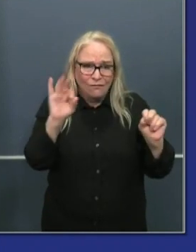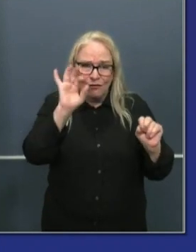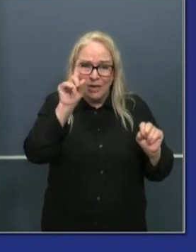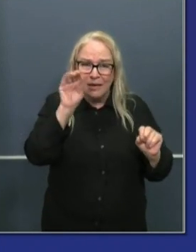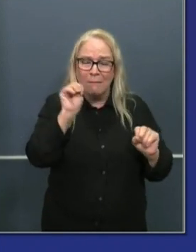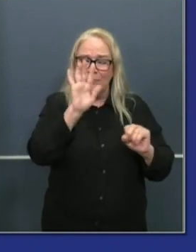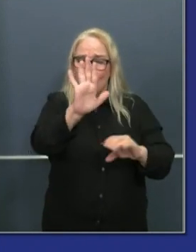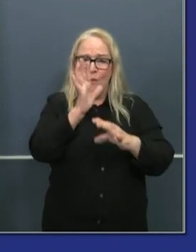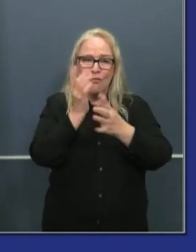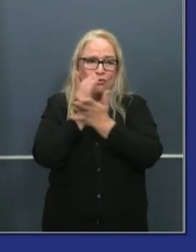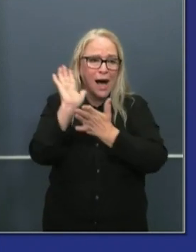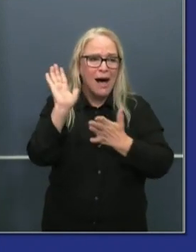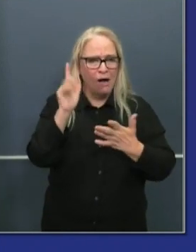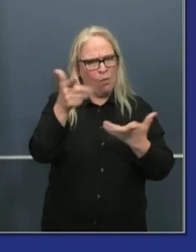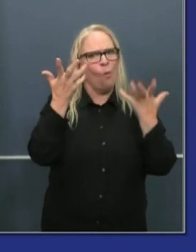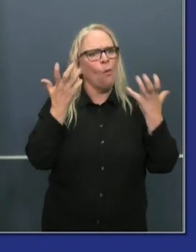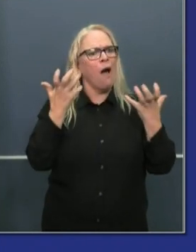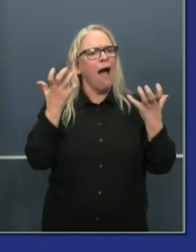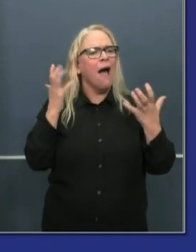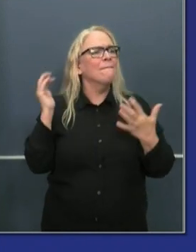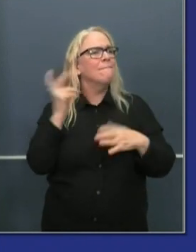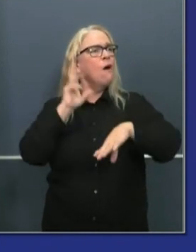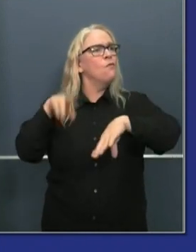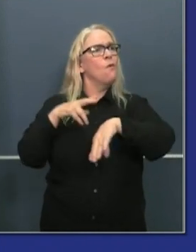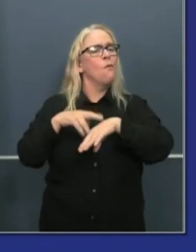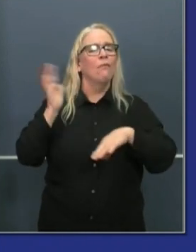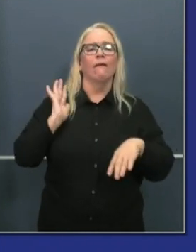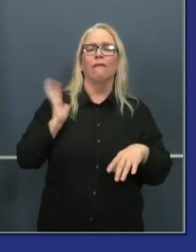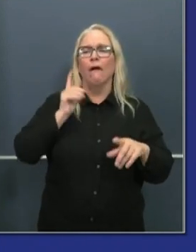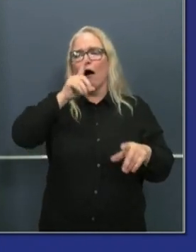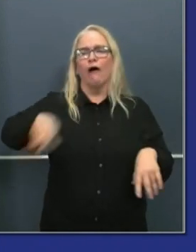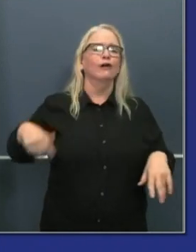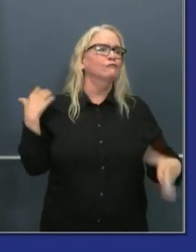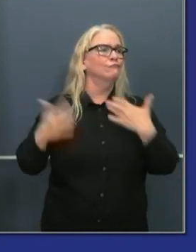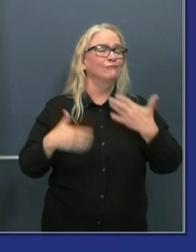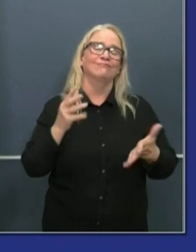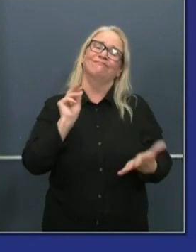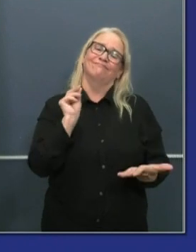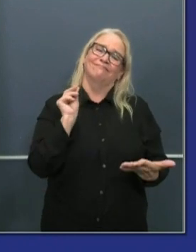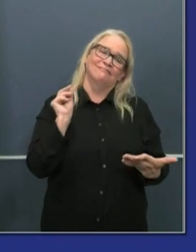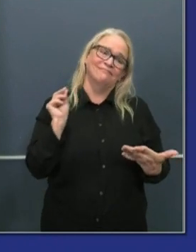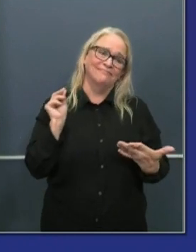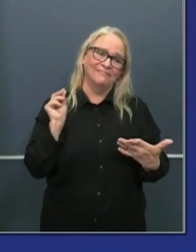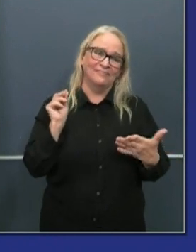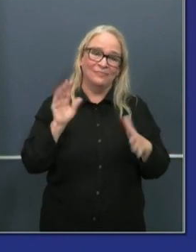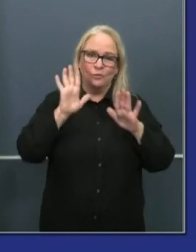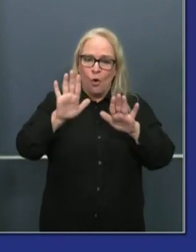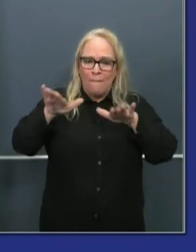WE RECOGNIZE ALL ENFORCEMENT IN THIS SPACE IS REALLY JUST ABOUT PEOPLE DOING THE RIGHT THING WHICH IS THE DEFAULT OF 99.9% OF US. WE WANT TO DO THE RIGHT THING. WE WANT TO BE RESPONSIBLE. AT THE SAME TIME WE WANT TO BE